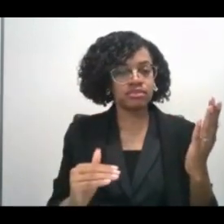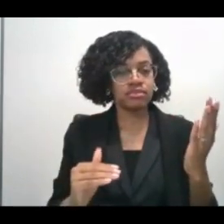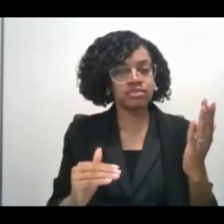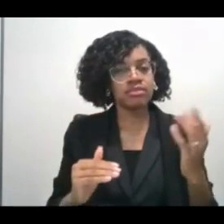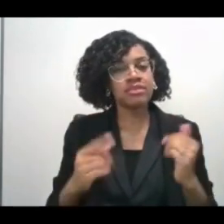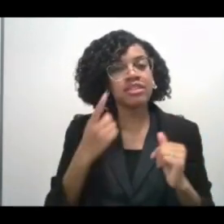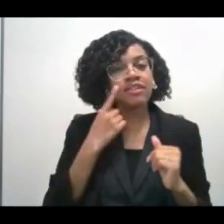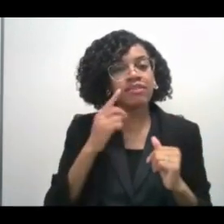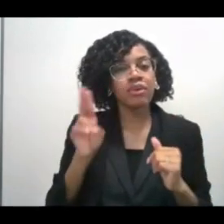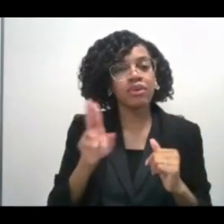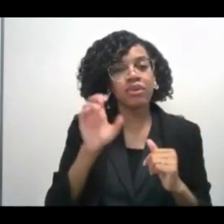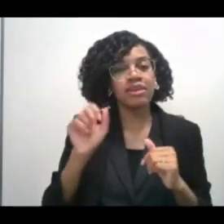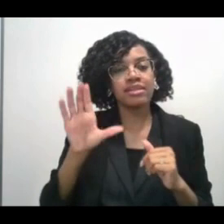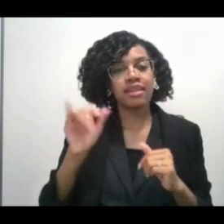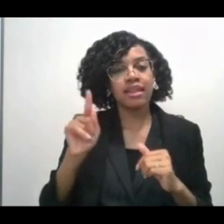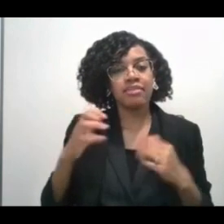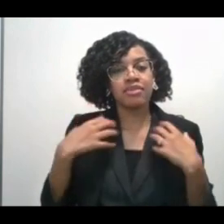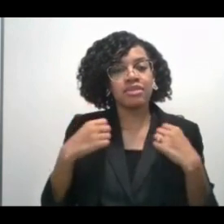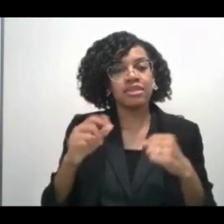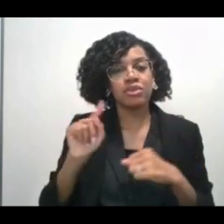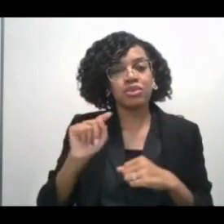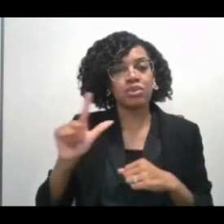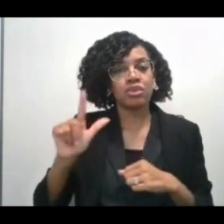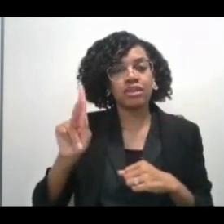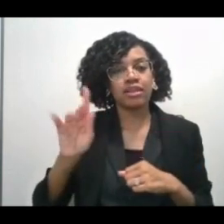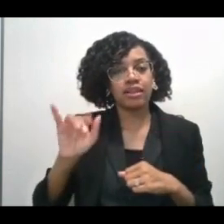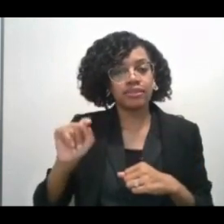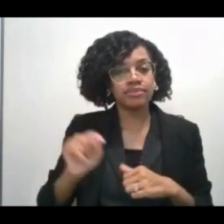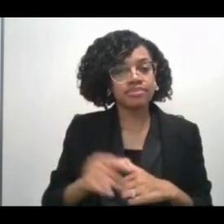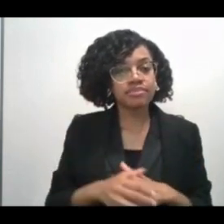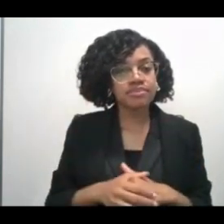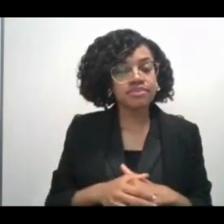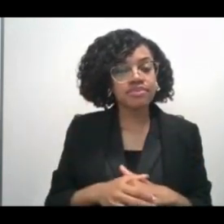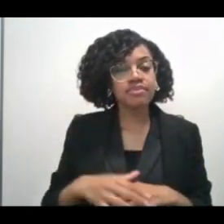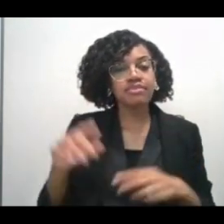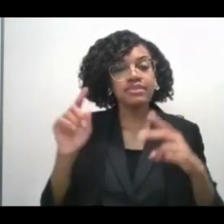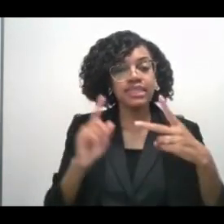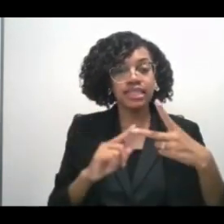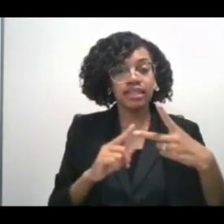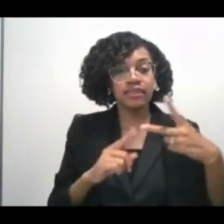The second resource listed here is a technical paper on